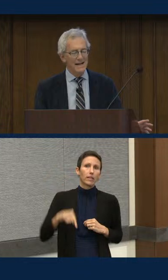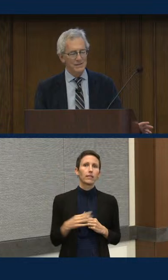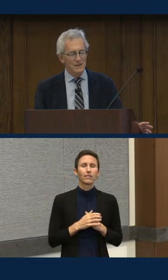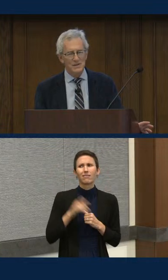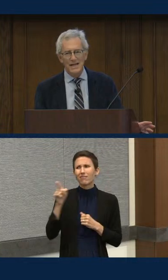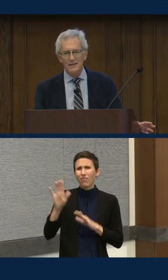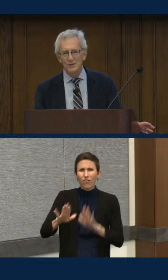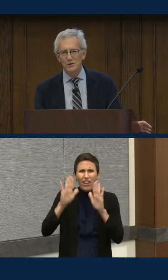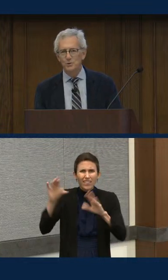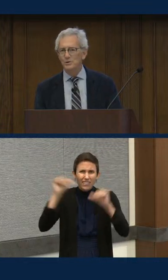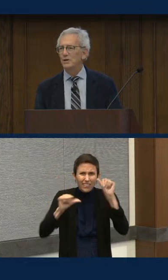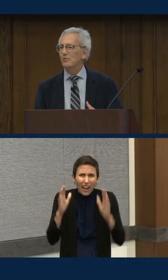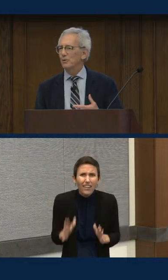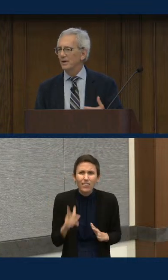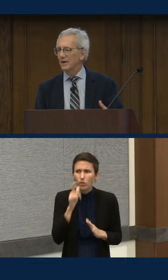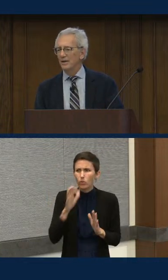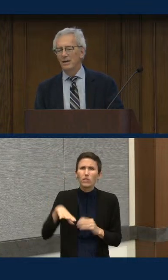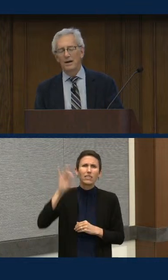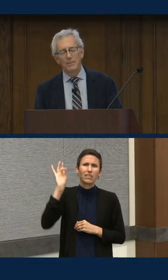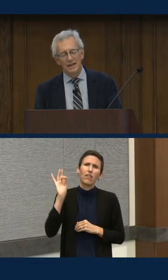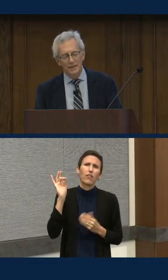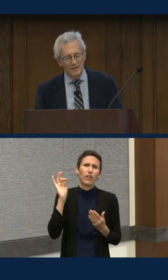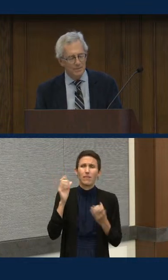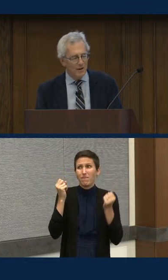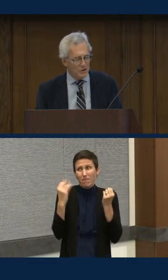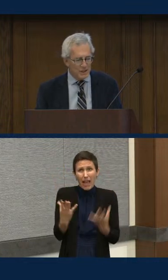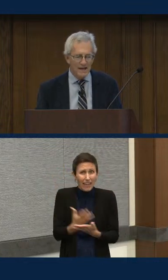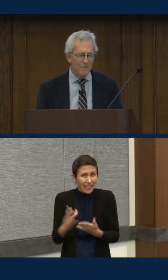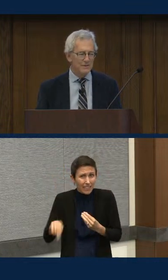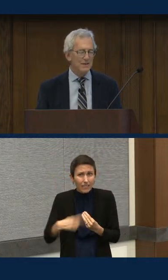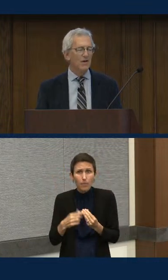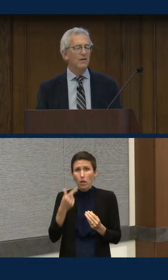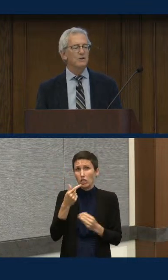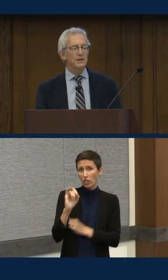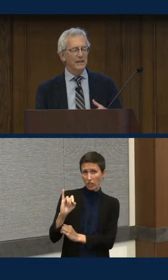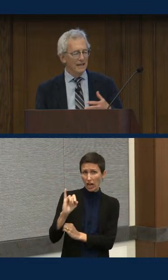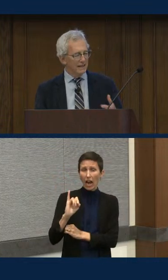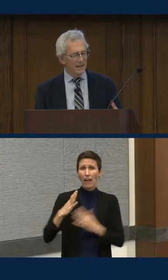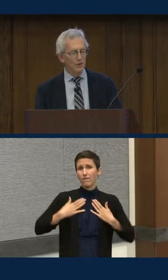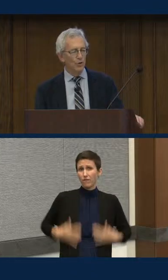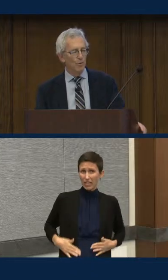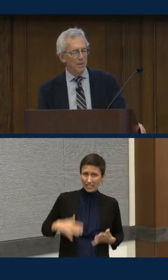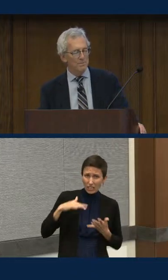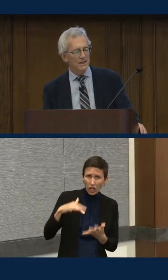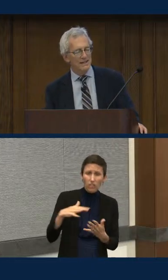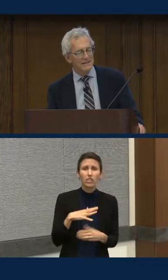fantastic scientist who discovered many things about GI